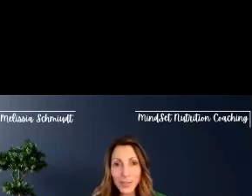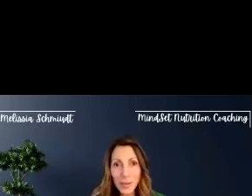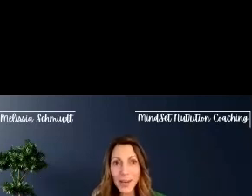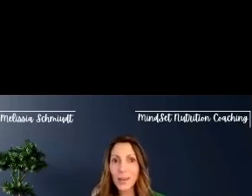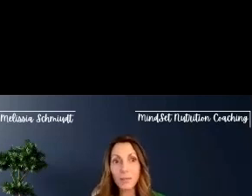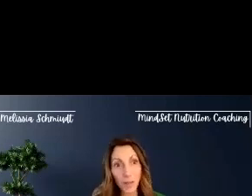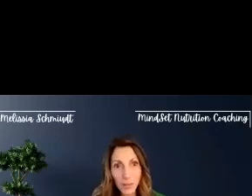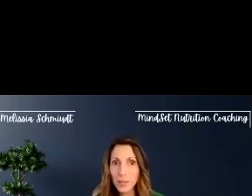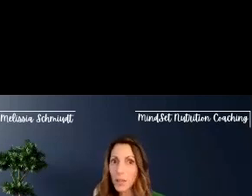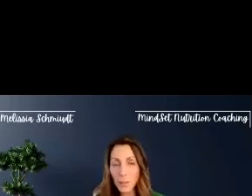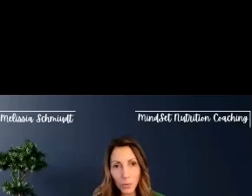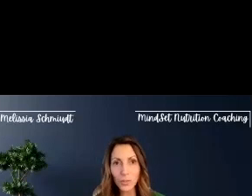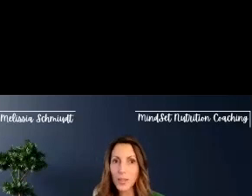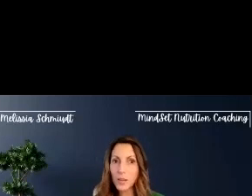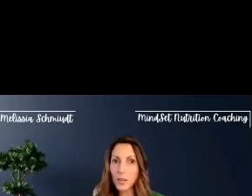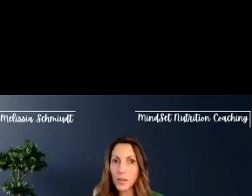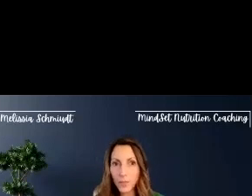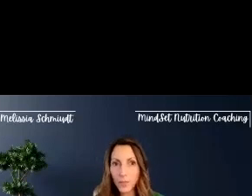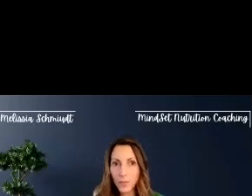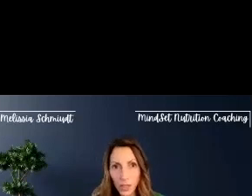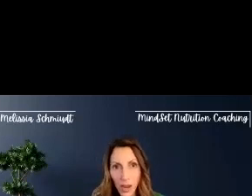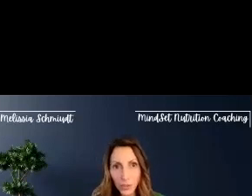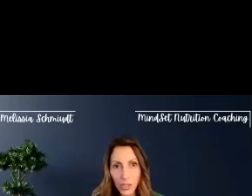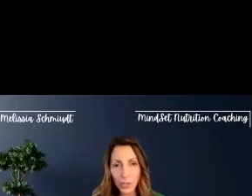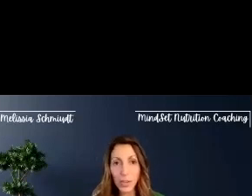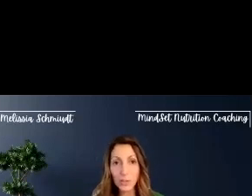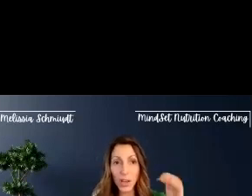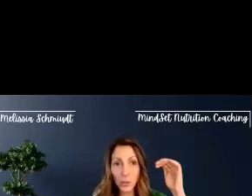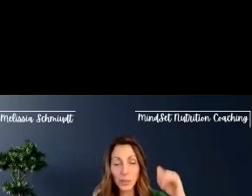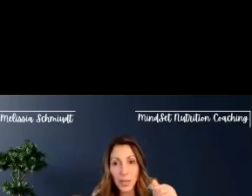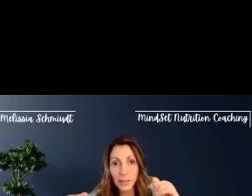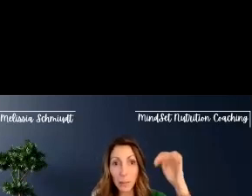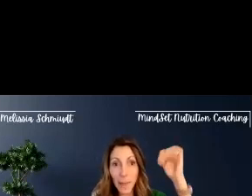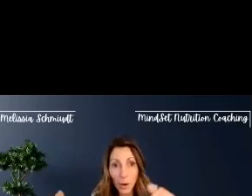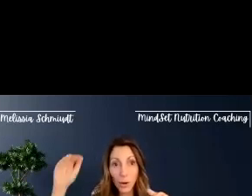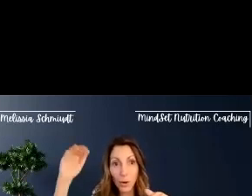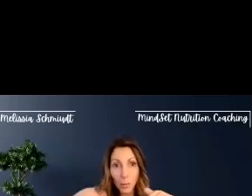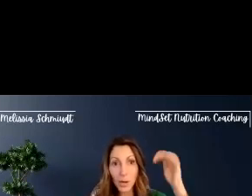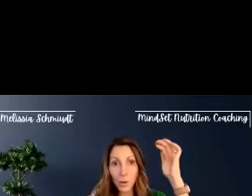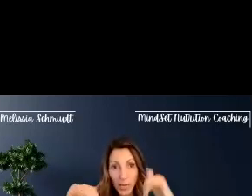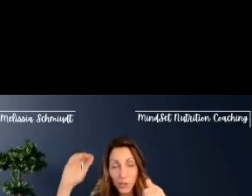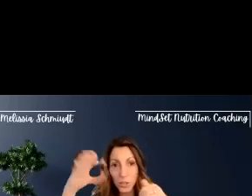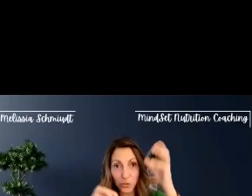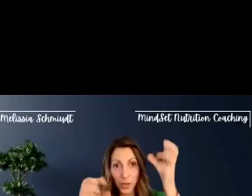but we're eliminating vitamins, and minerals, and fiber, and potentially hydration. So now you're playing macro and micro "Tetris,"